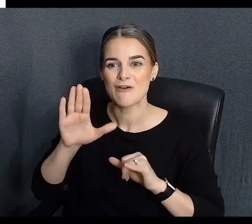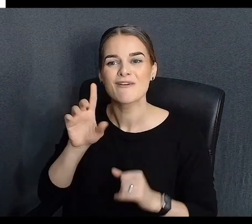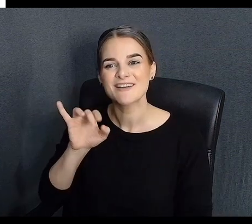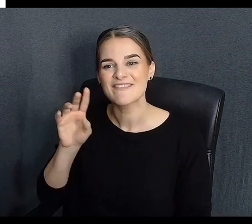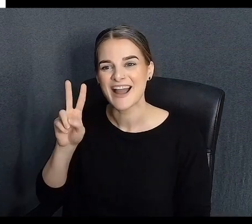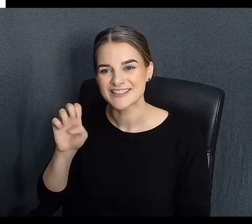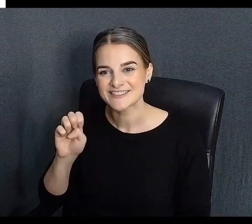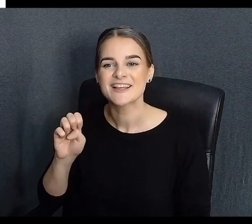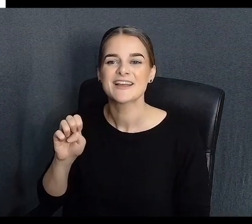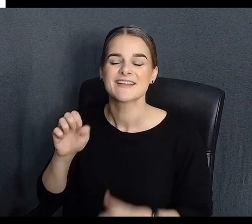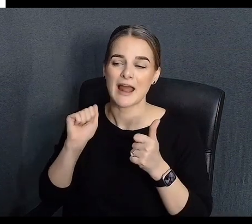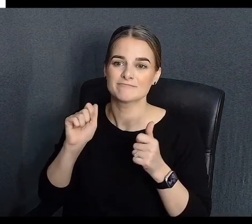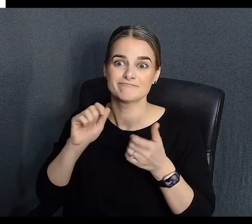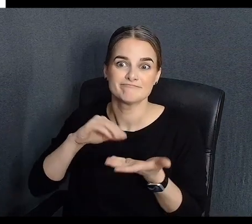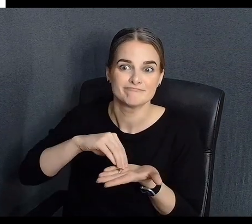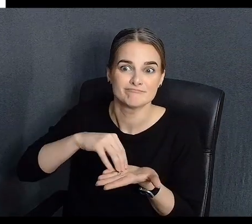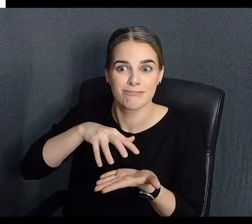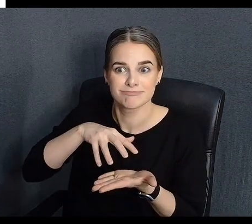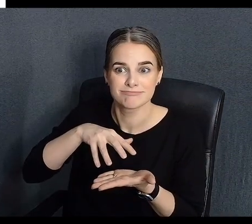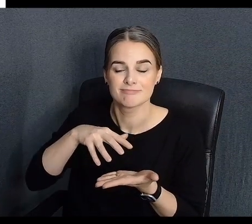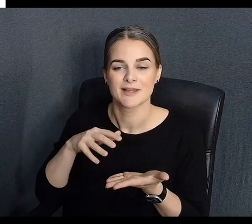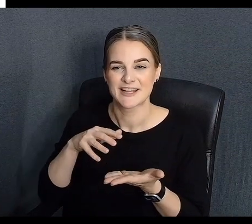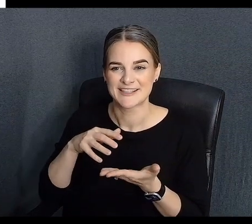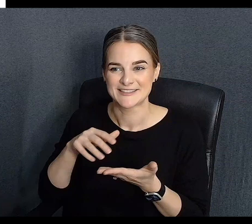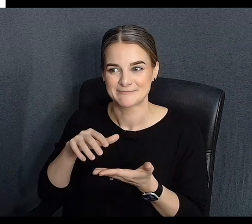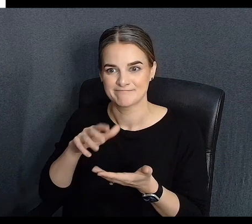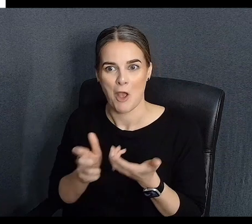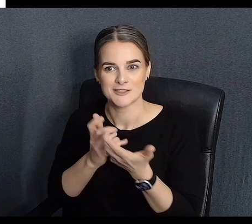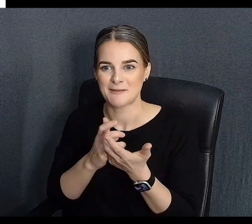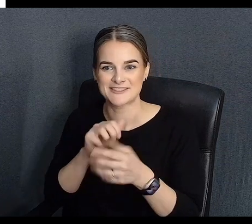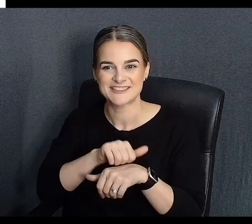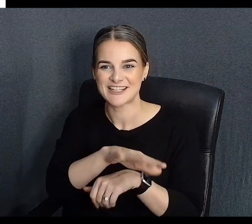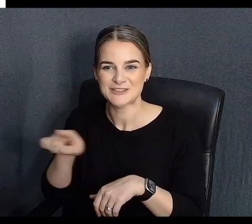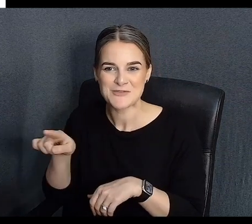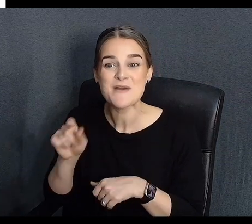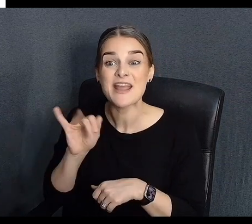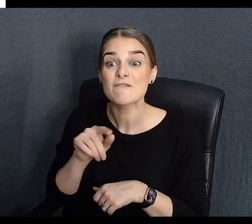if you are a Pennsylvania resident. Here is some more specific information